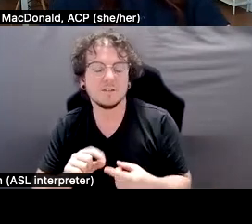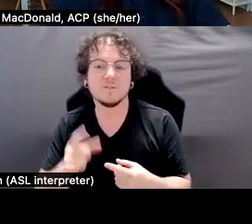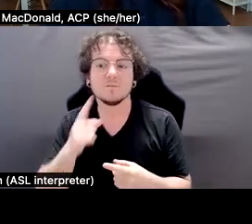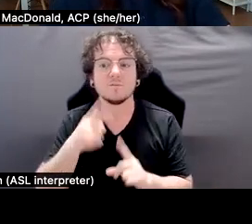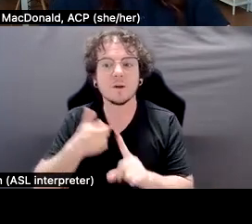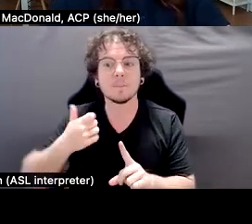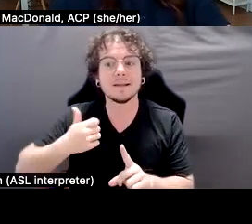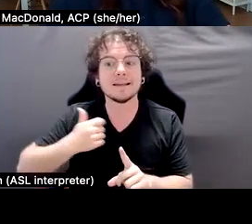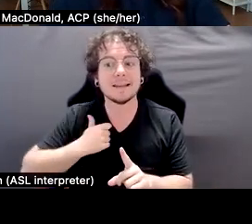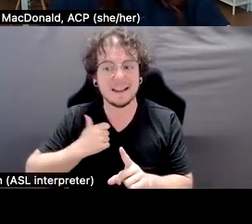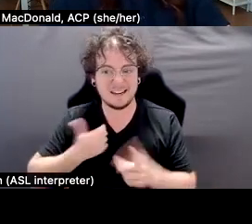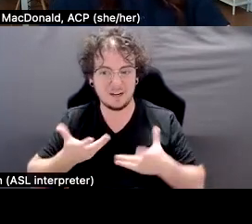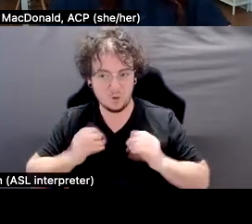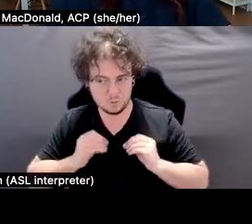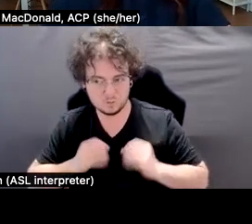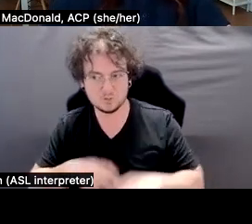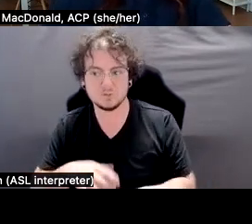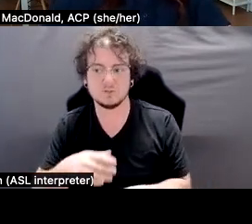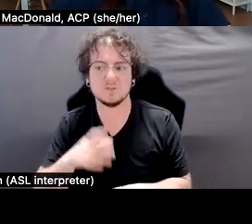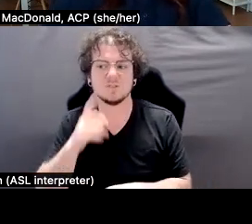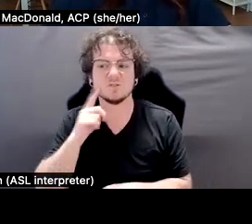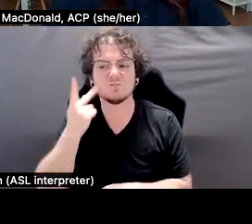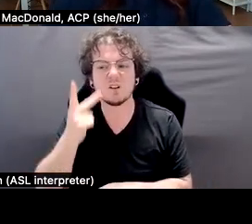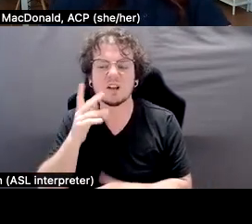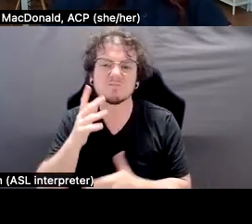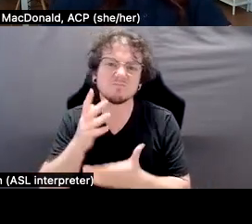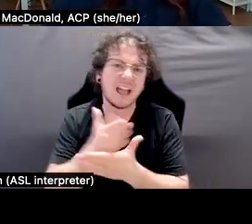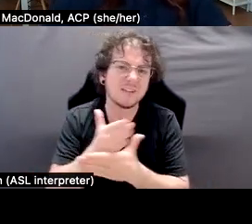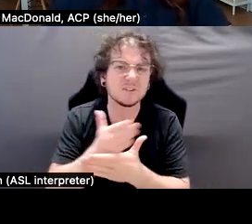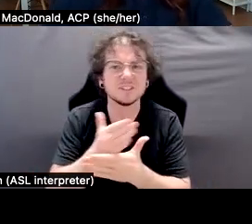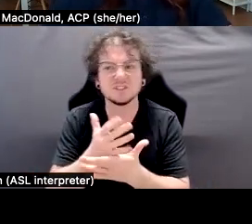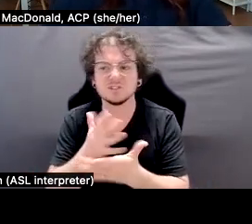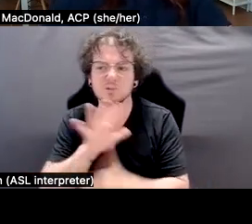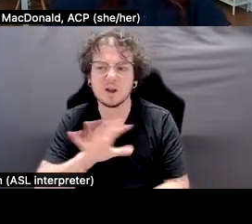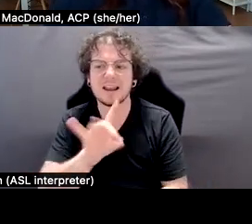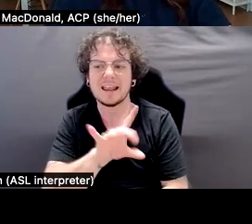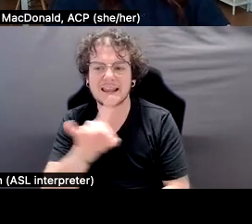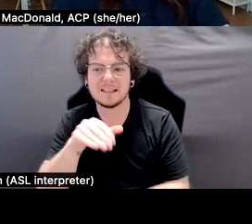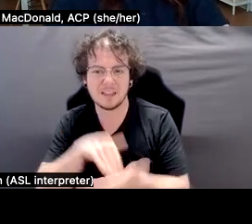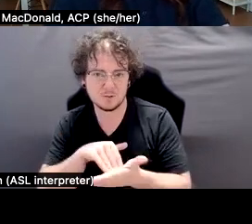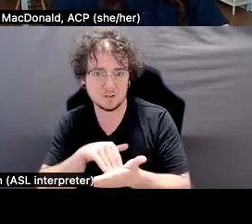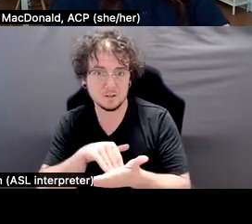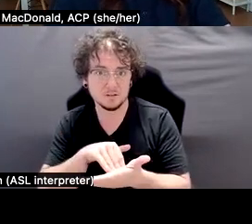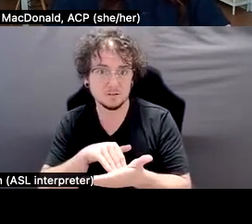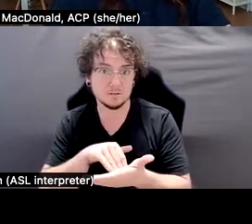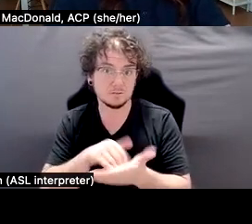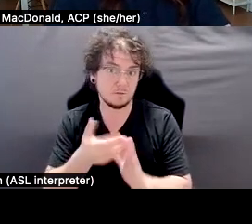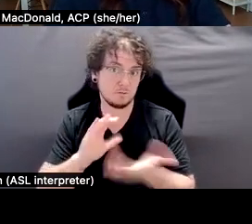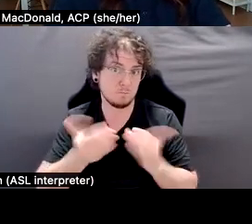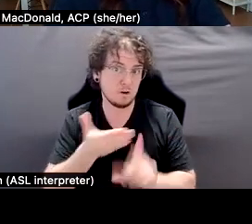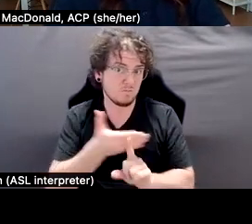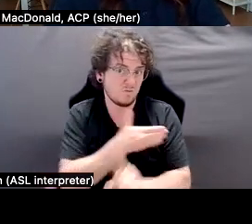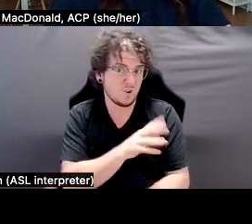of around $88,000, which was up from around $60,000 in 2018. Acquisitions editors saw an